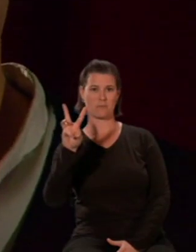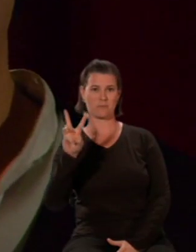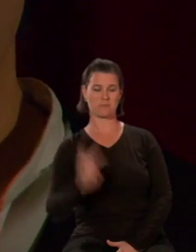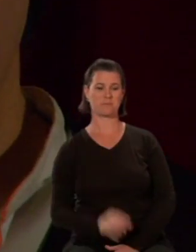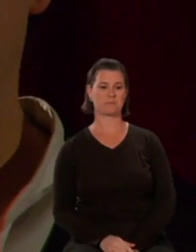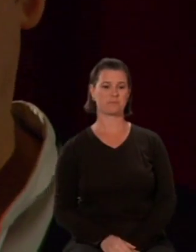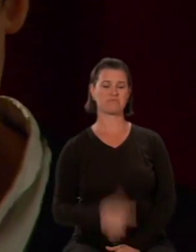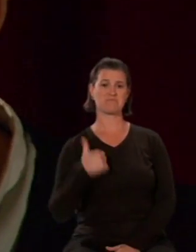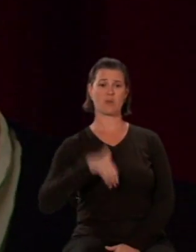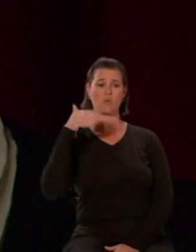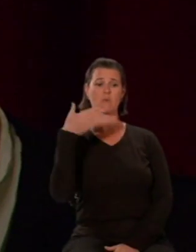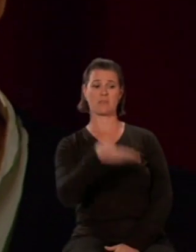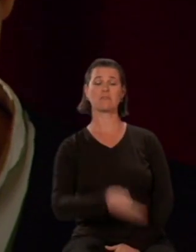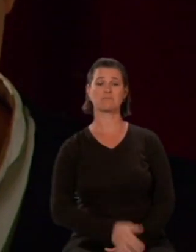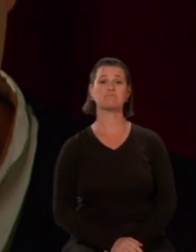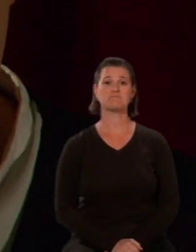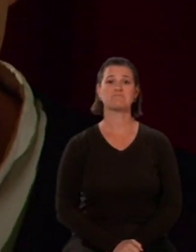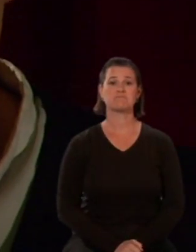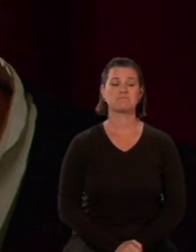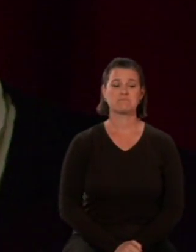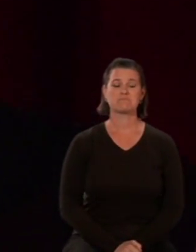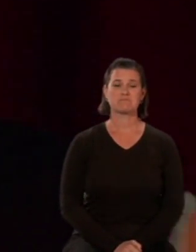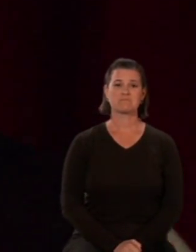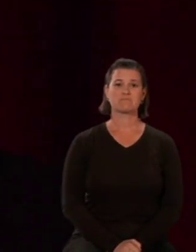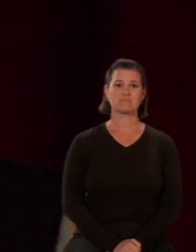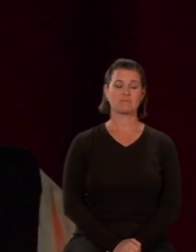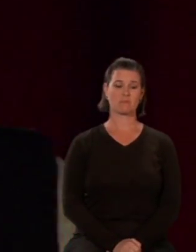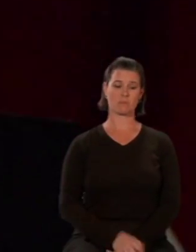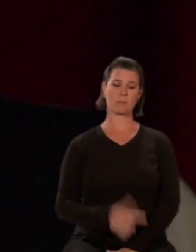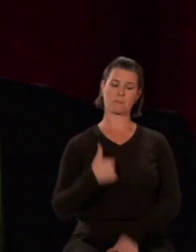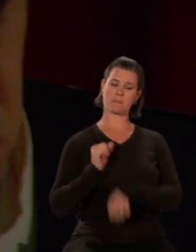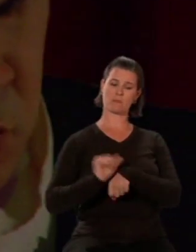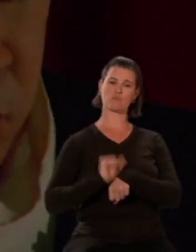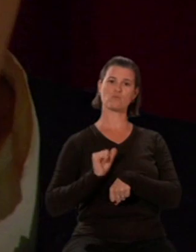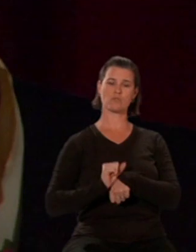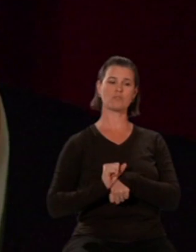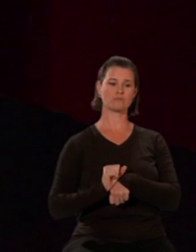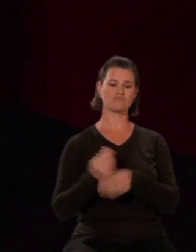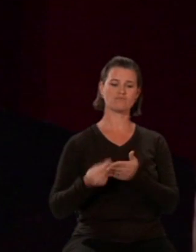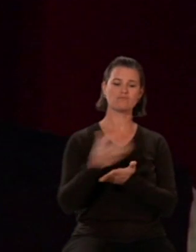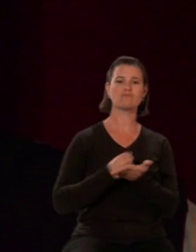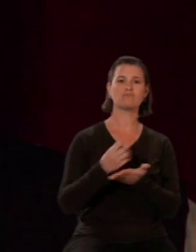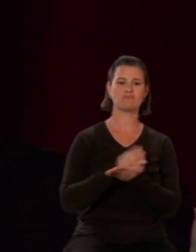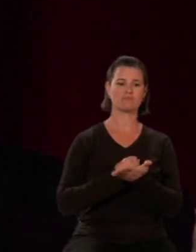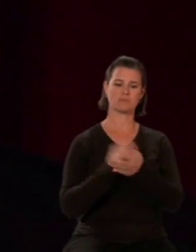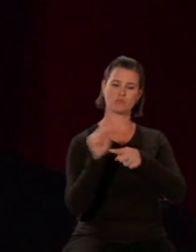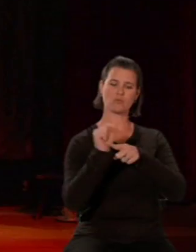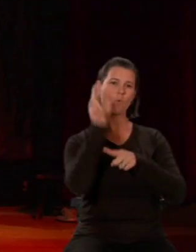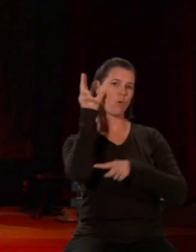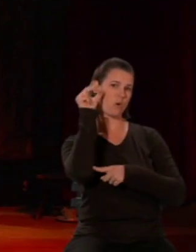I grew up there, made my livin' trainin' horses and what-not.